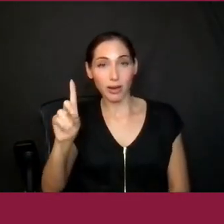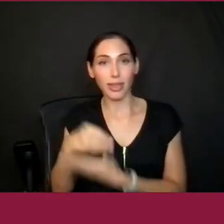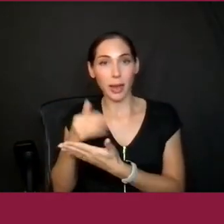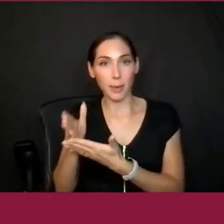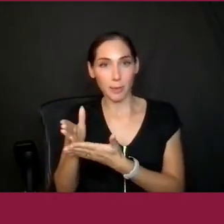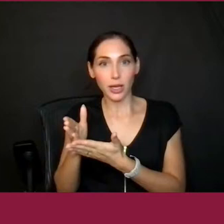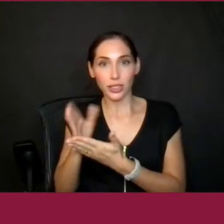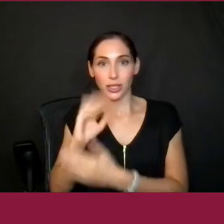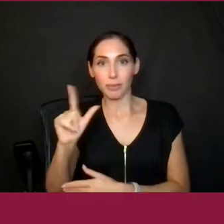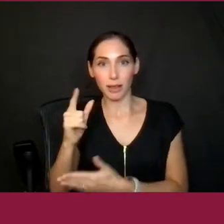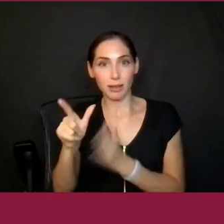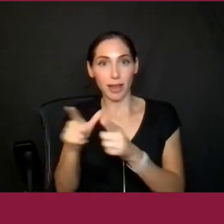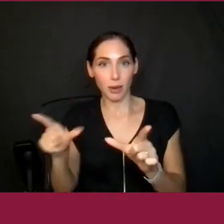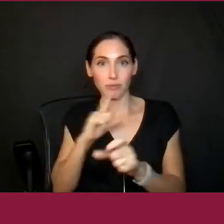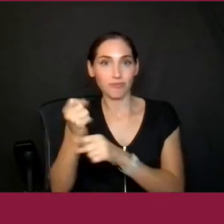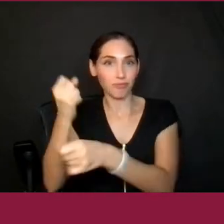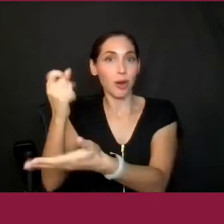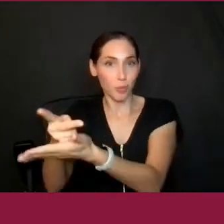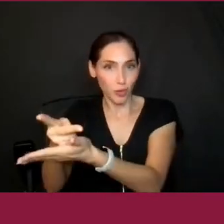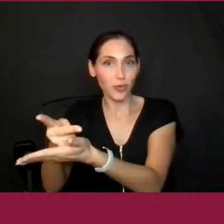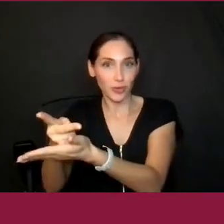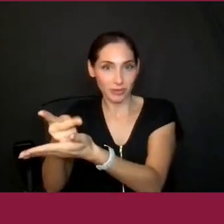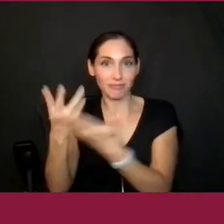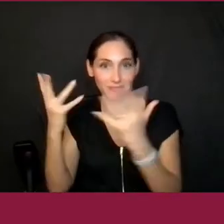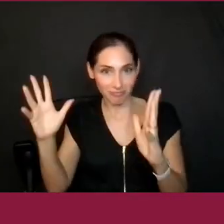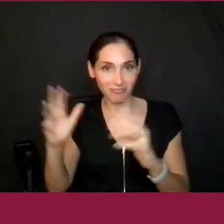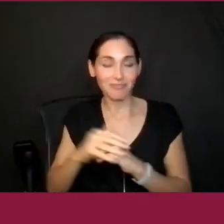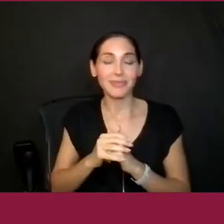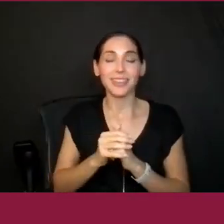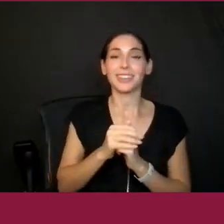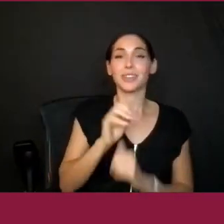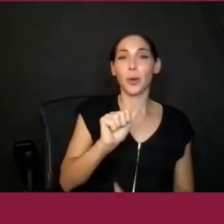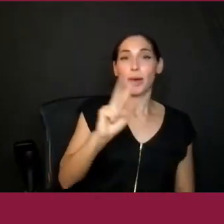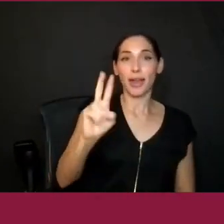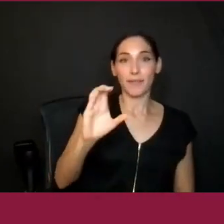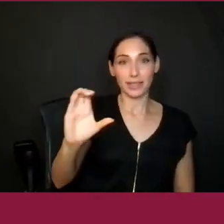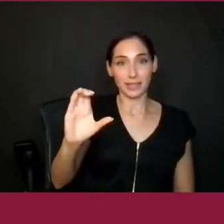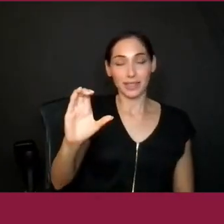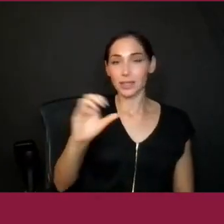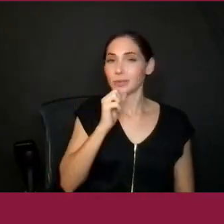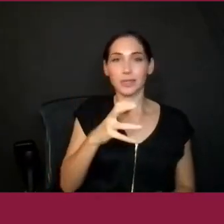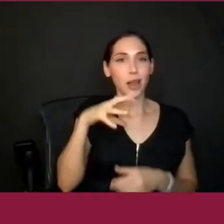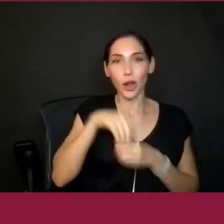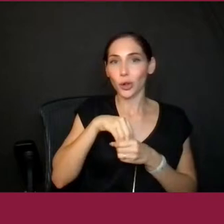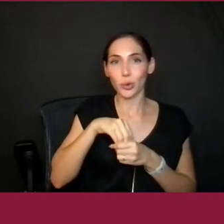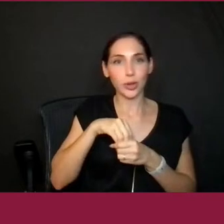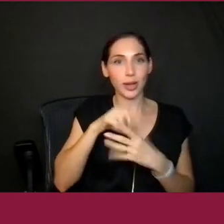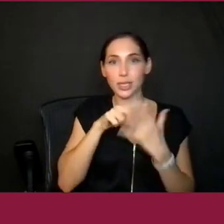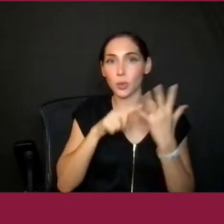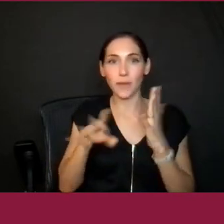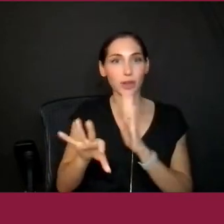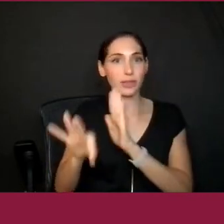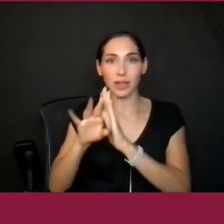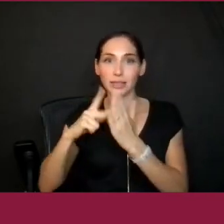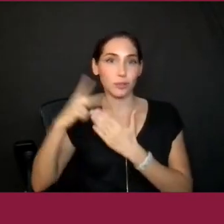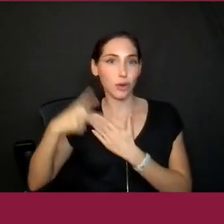was approved. Um, Antelope Valley College was not included as one of the selected projects, but I'm going to